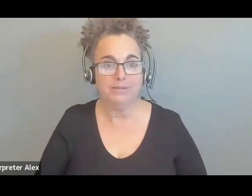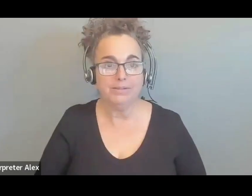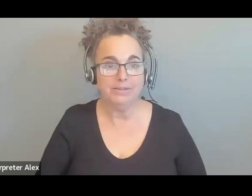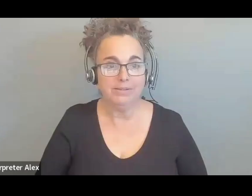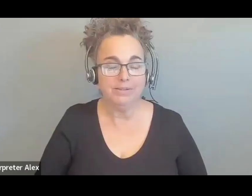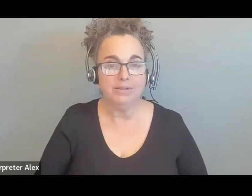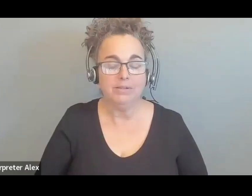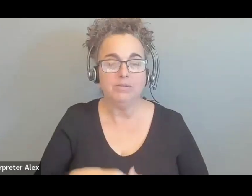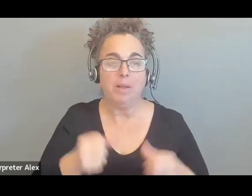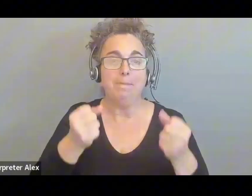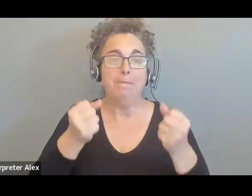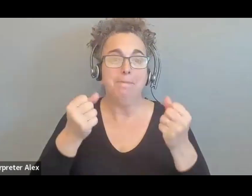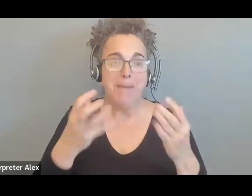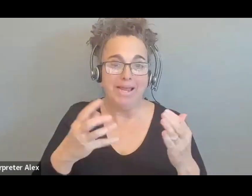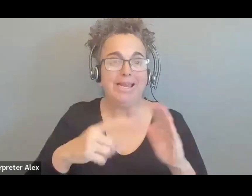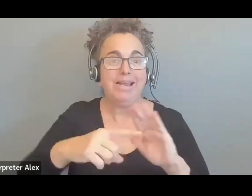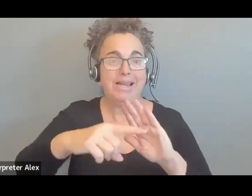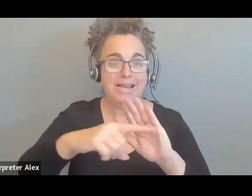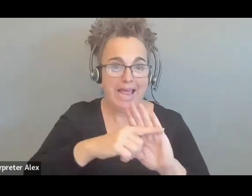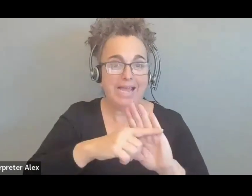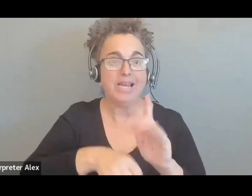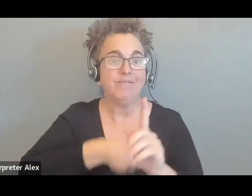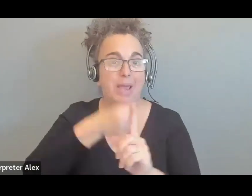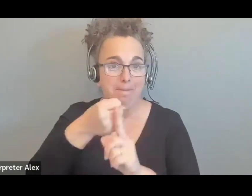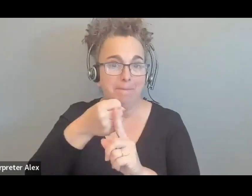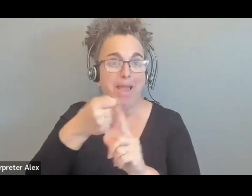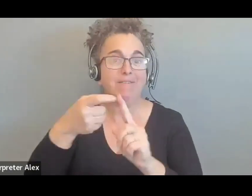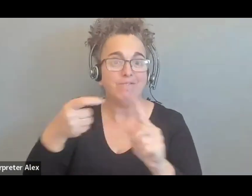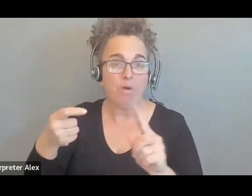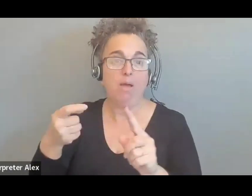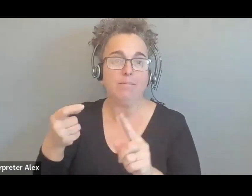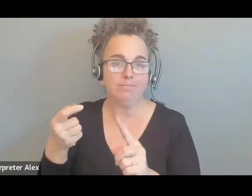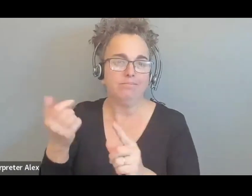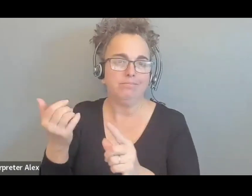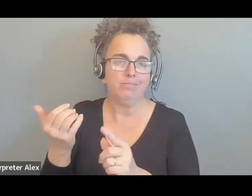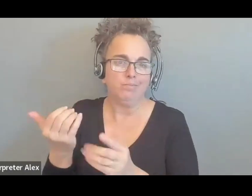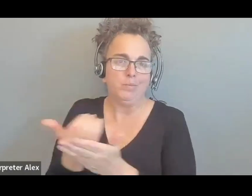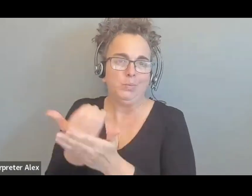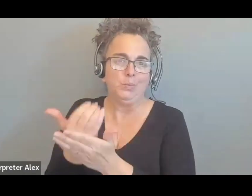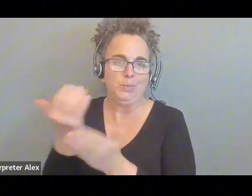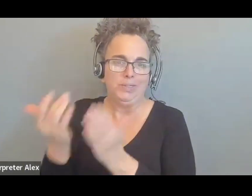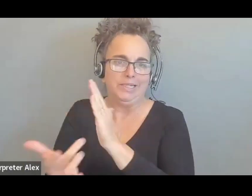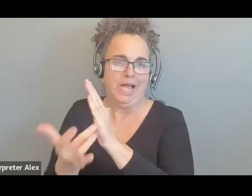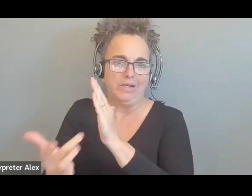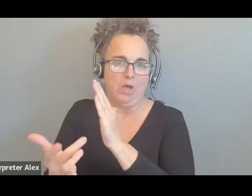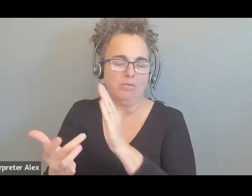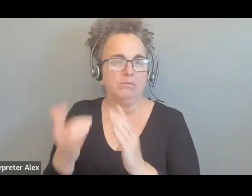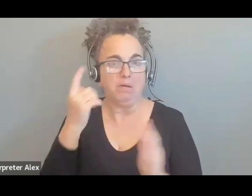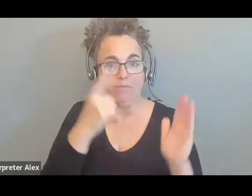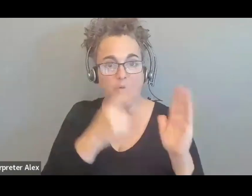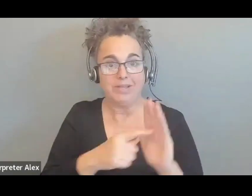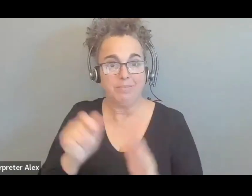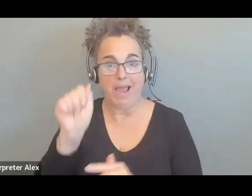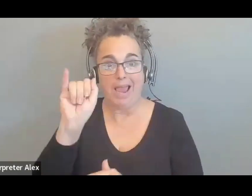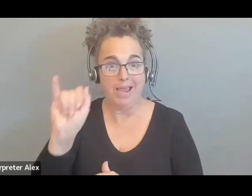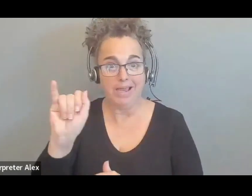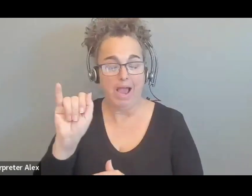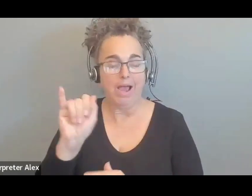There have been many negative impacts of modern technology, much of AI's environmental impact that was previously,